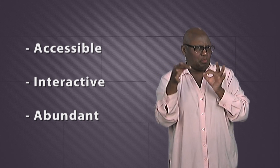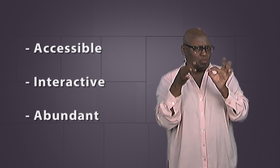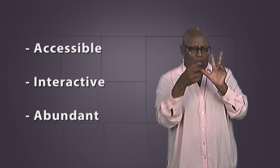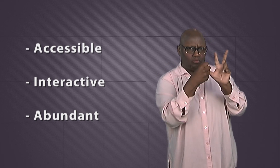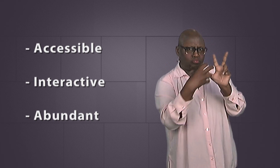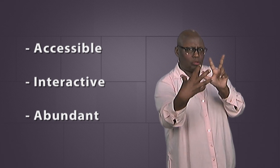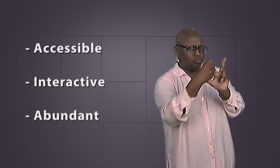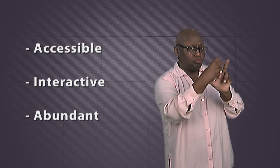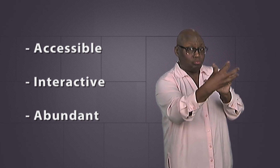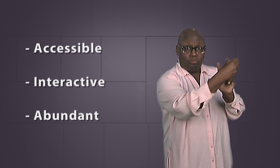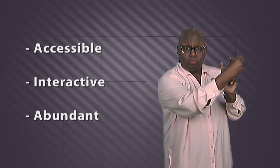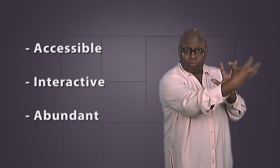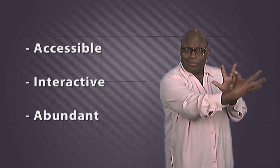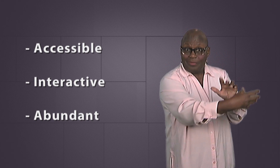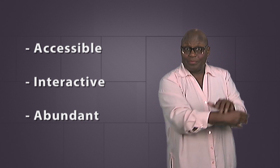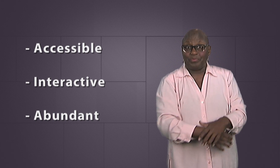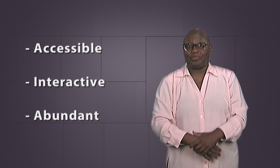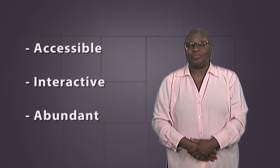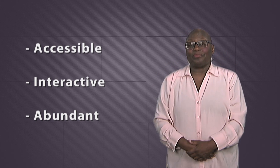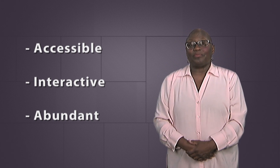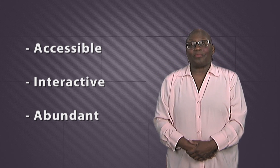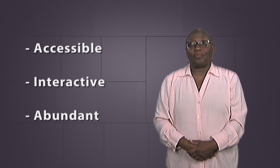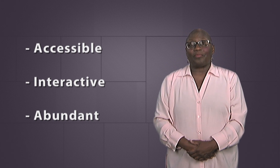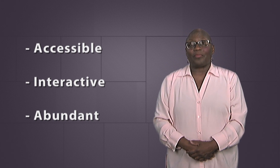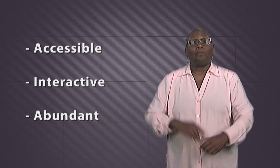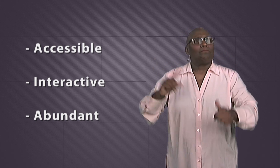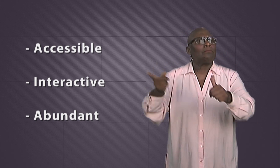Let's walk through each of these three factors.